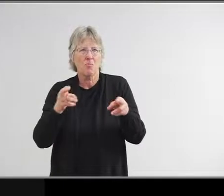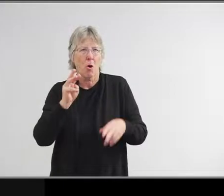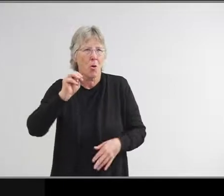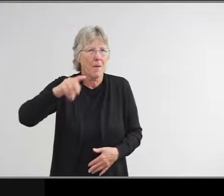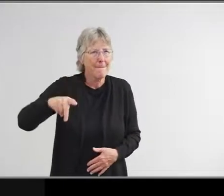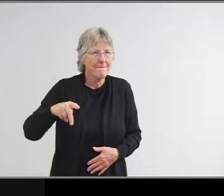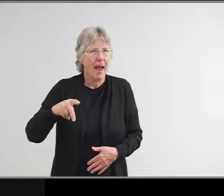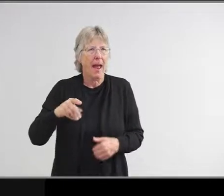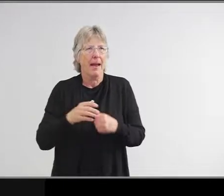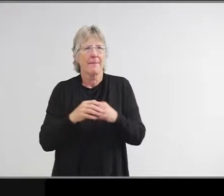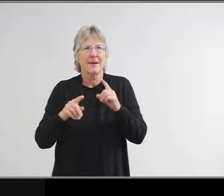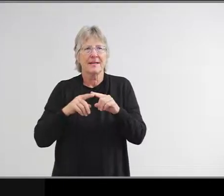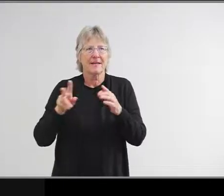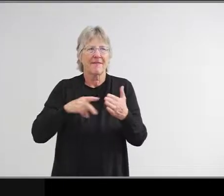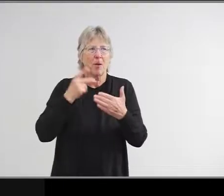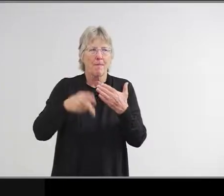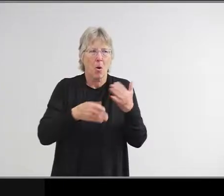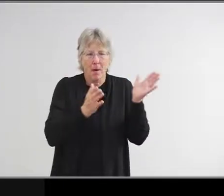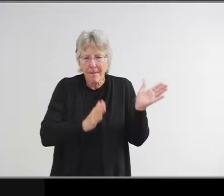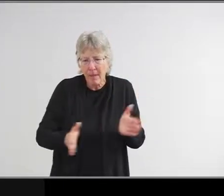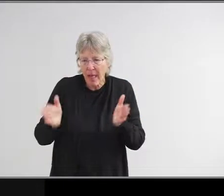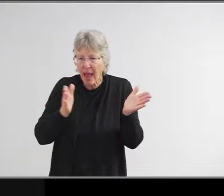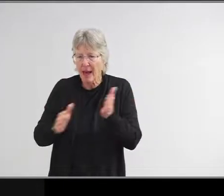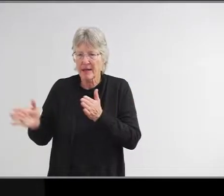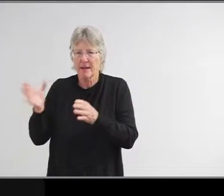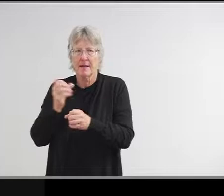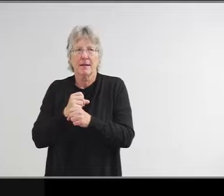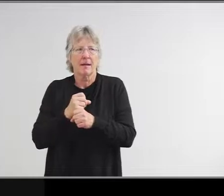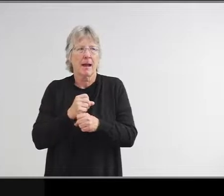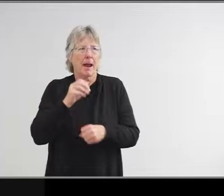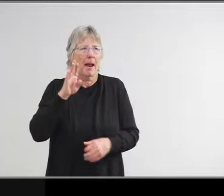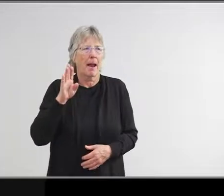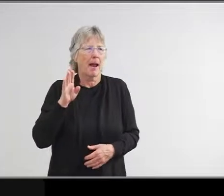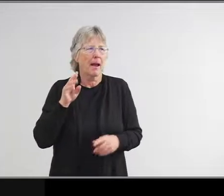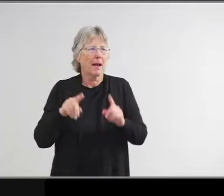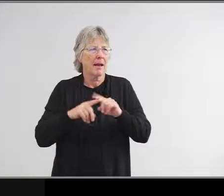and program planning, providing the guidance for the essential